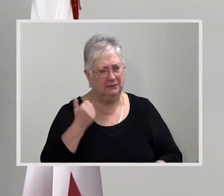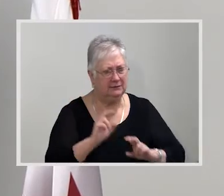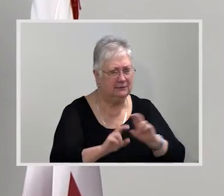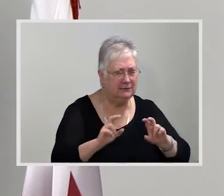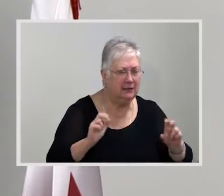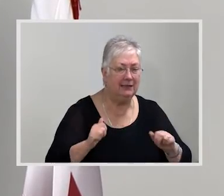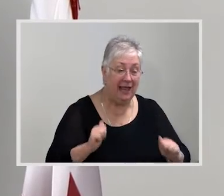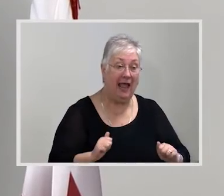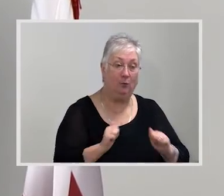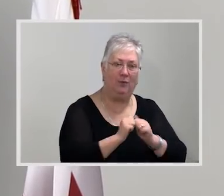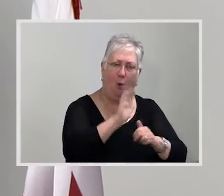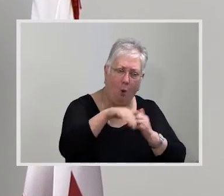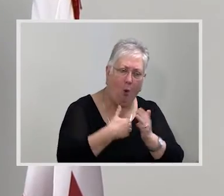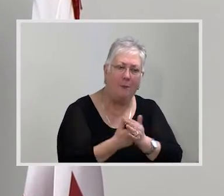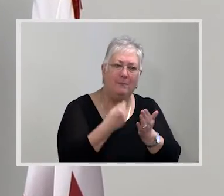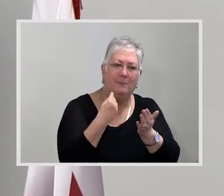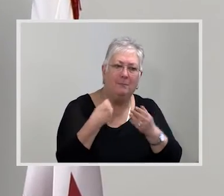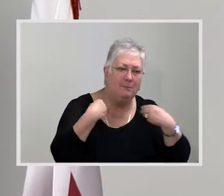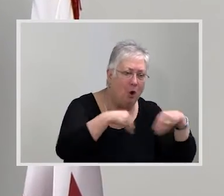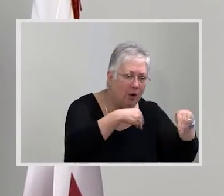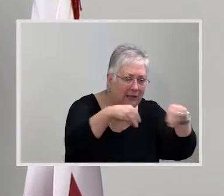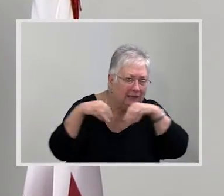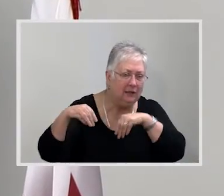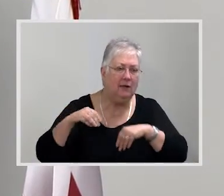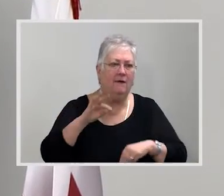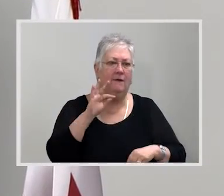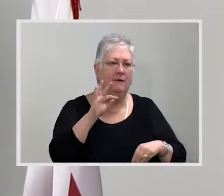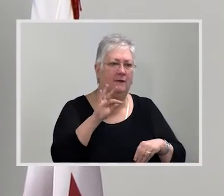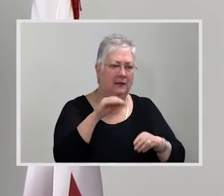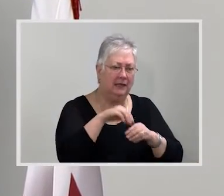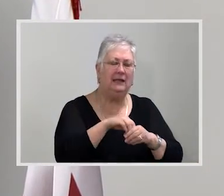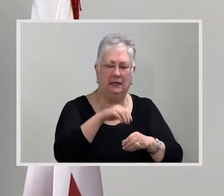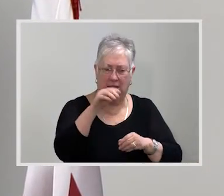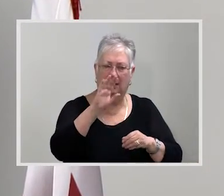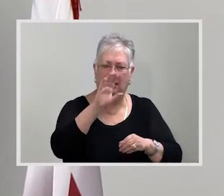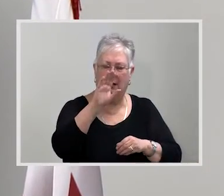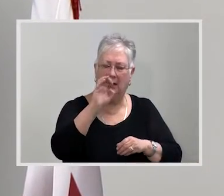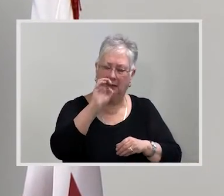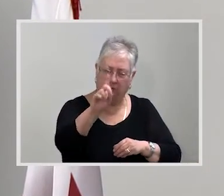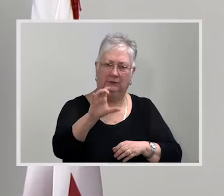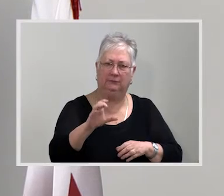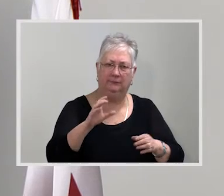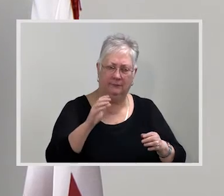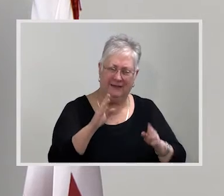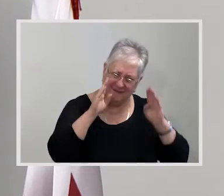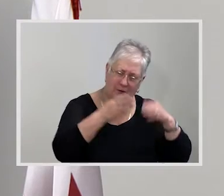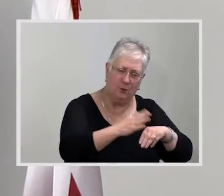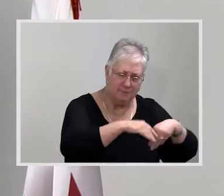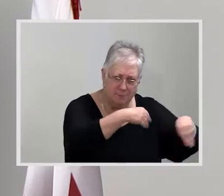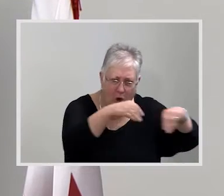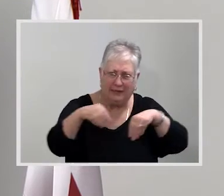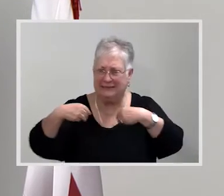THAT ARE UPON OUR CITY AND PUT OUR MARK ON THIS PROGRESS BY